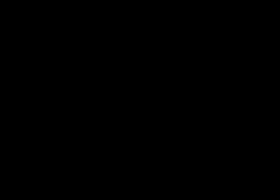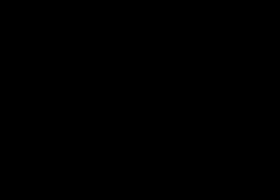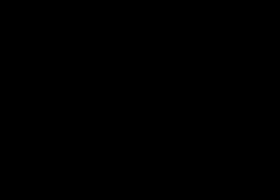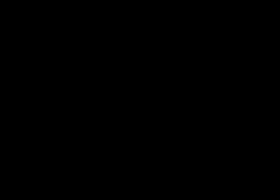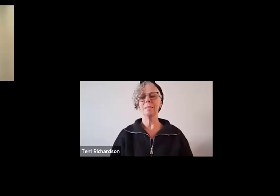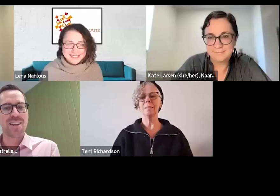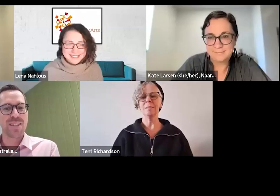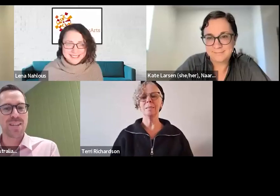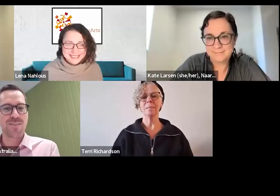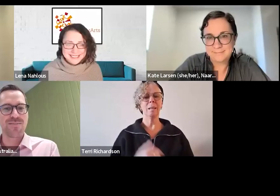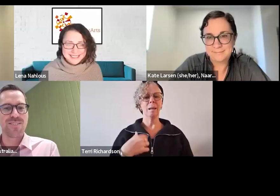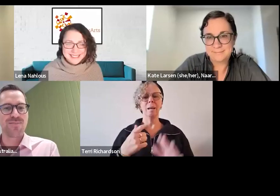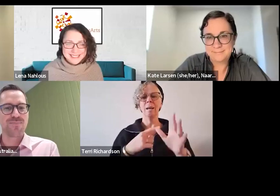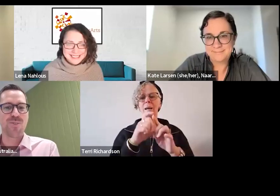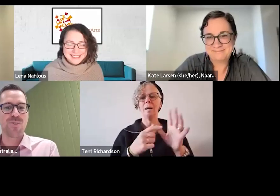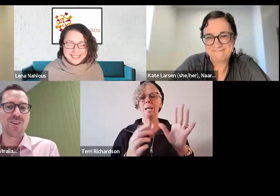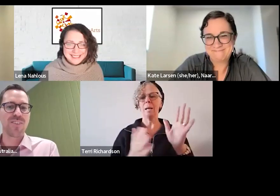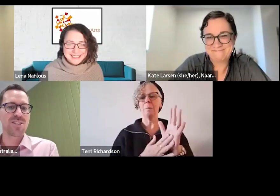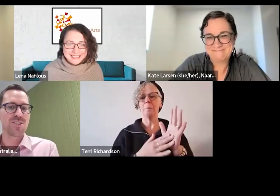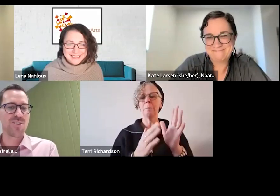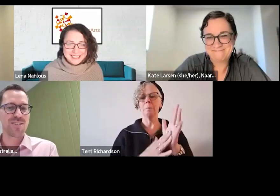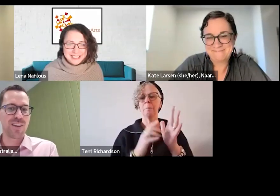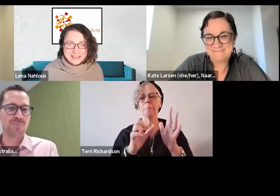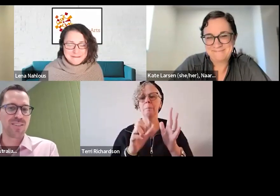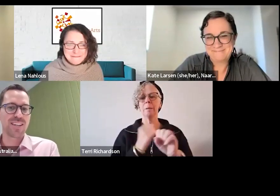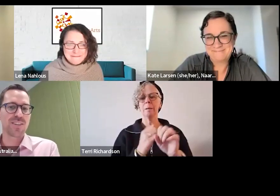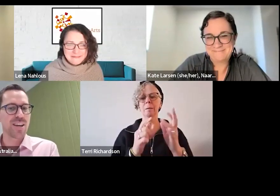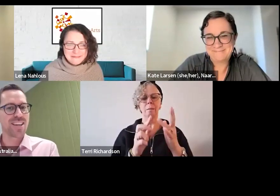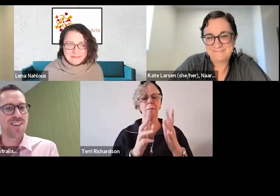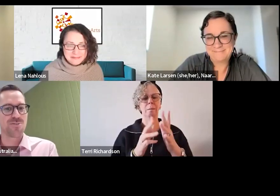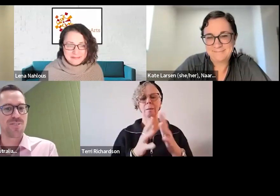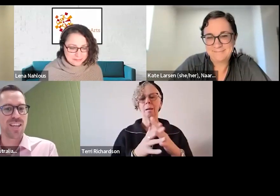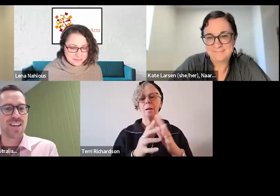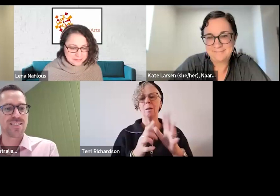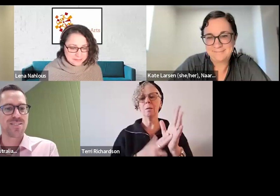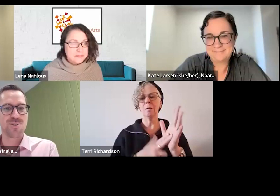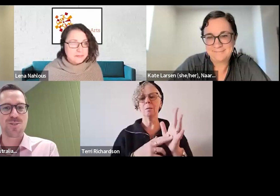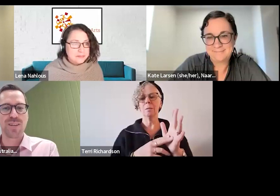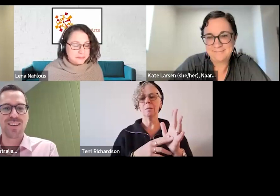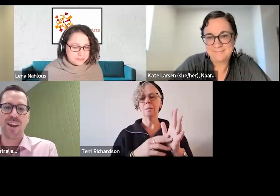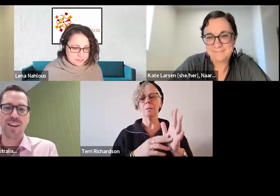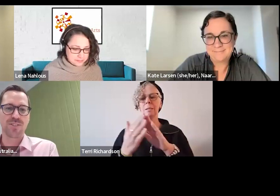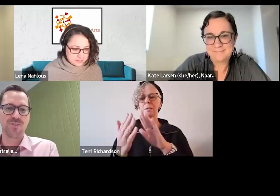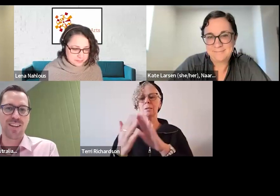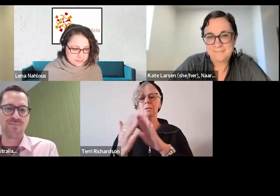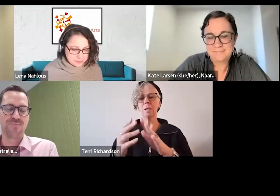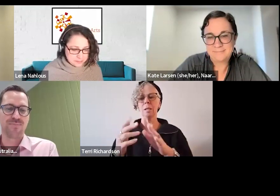I'm Adam McGowan, Director of Industry Development at Australia Council for the Arts, soon to be Creative Australia.